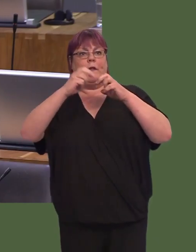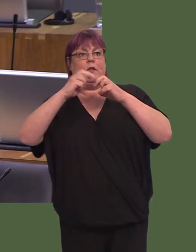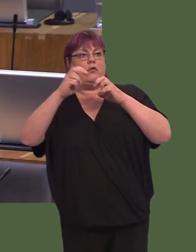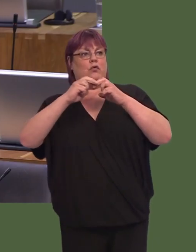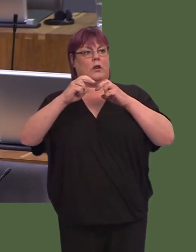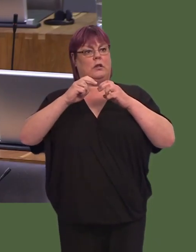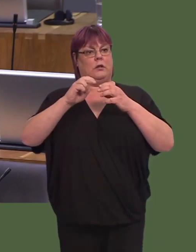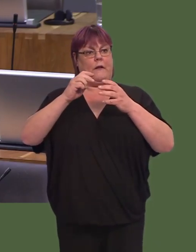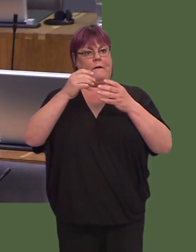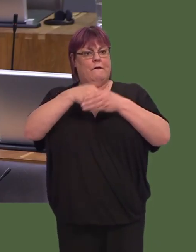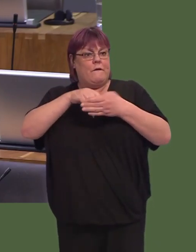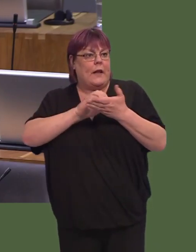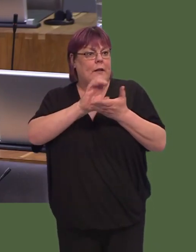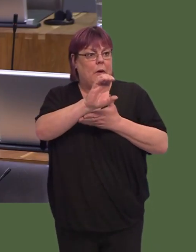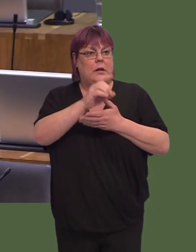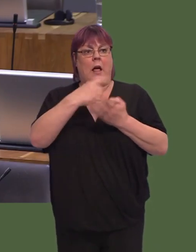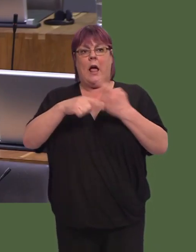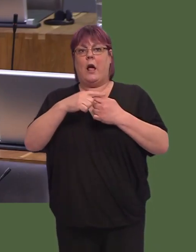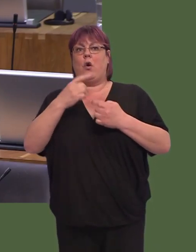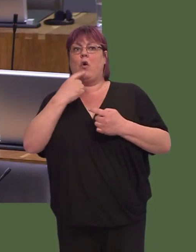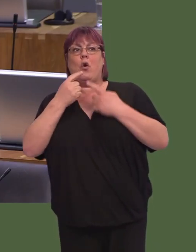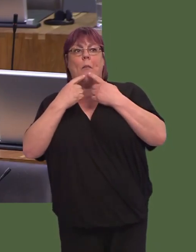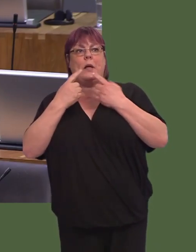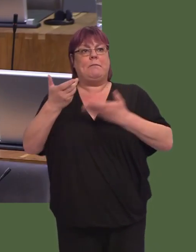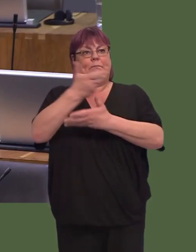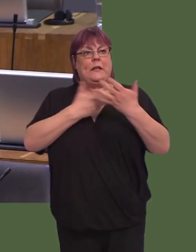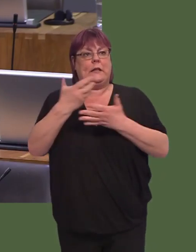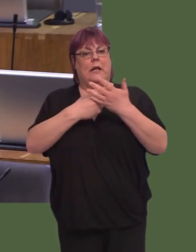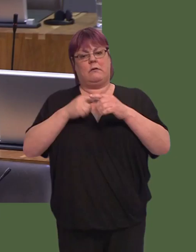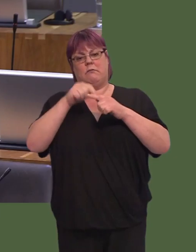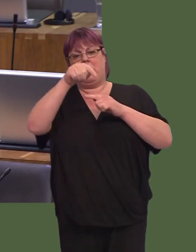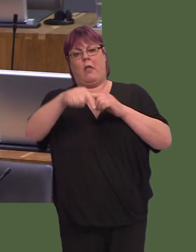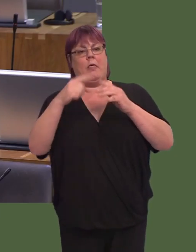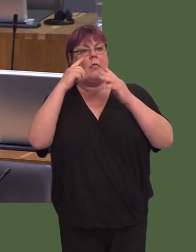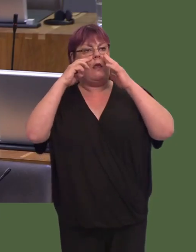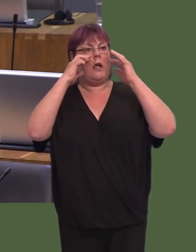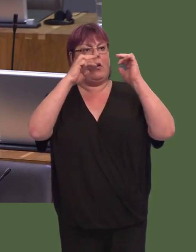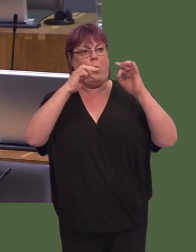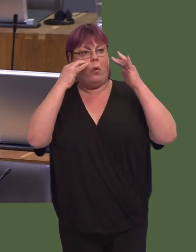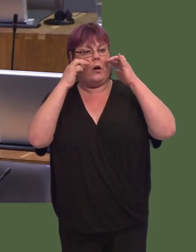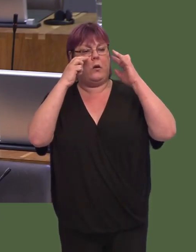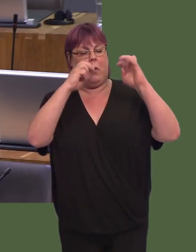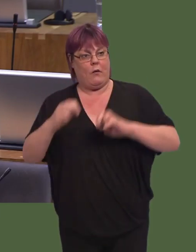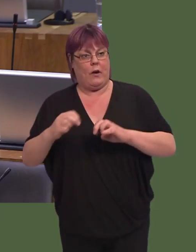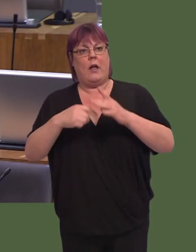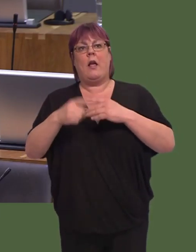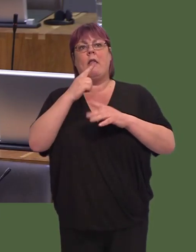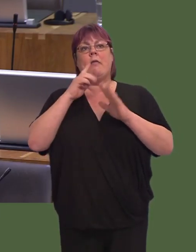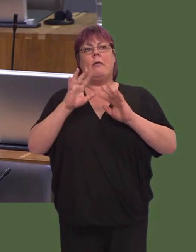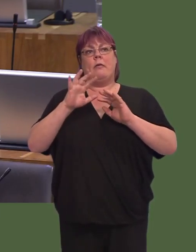these views are all being heard at the inquiry and should be taken into account. The Cabinet Secretary for Economy and Transport has clearly stated in this Chamber that he